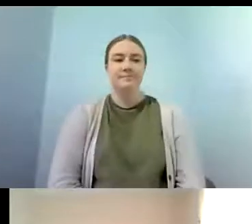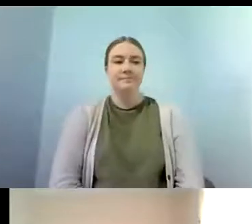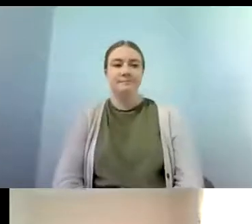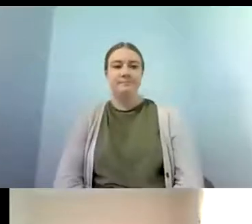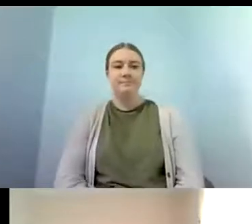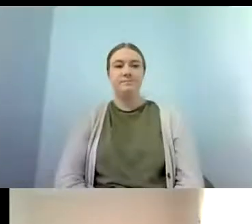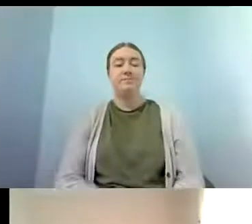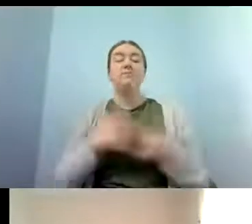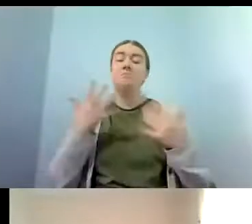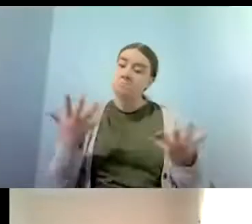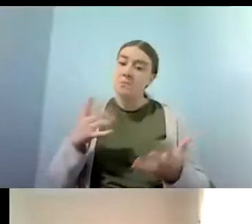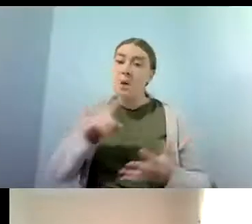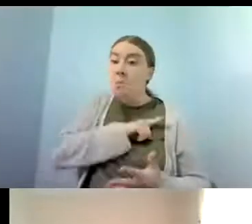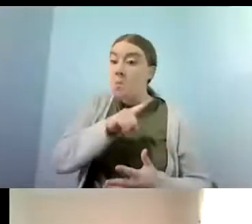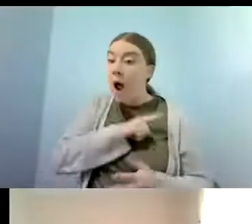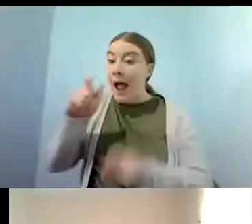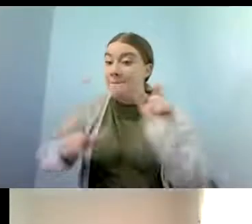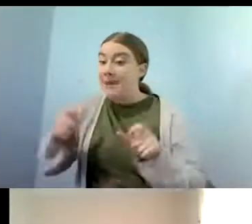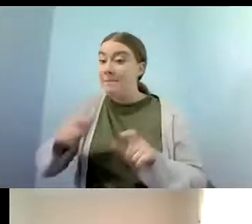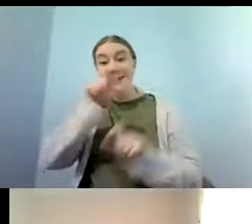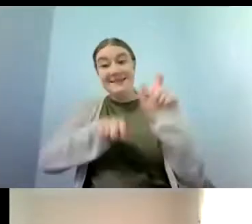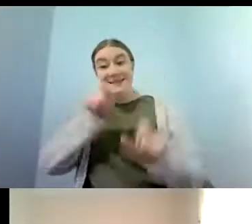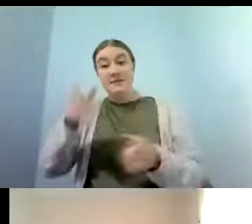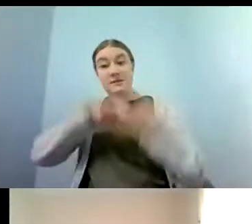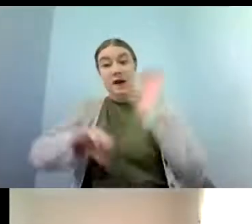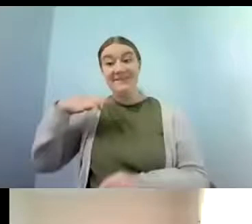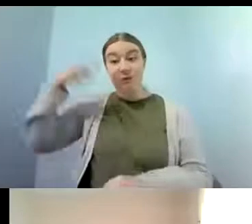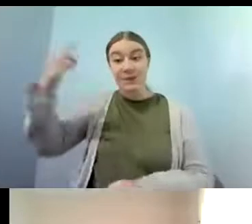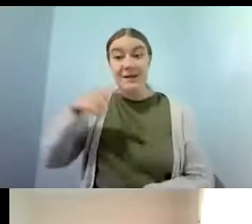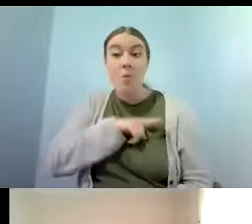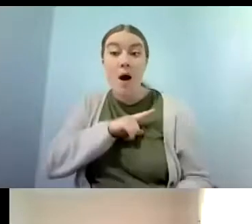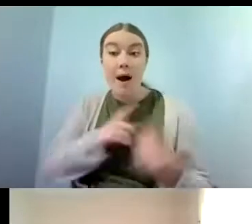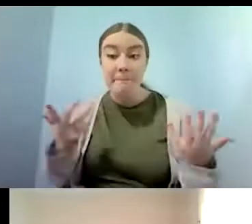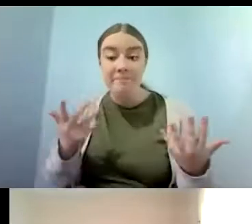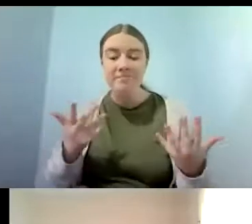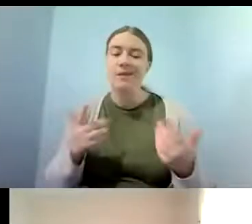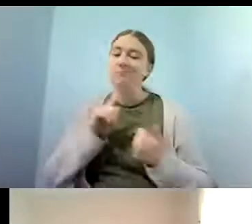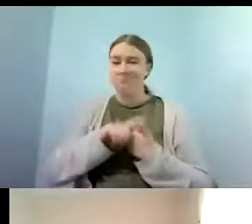so why do people take part in citizen science well and the first reason is because it's fun